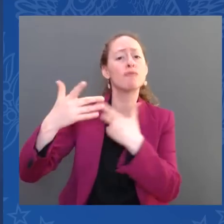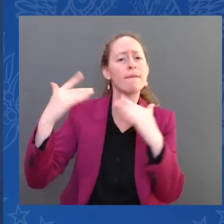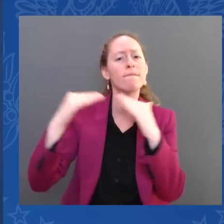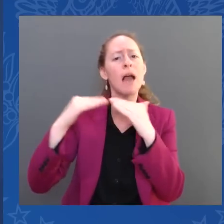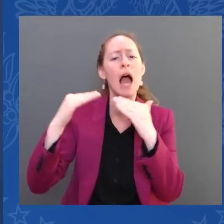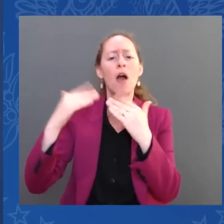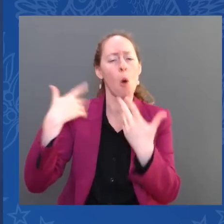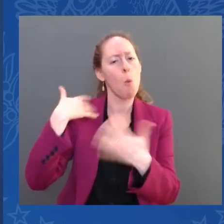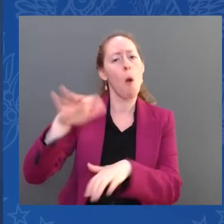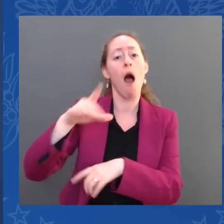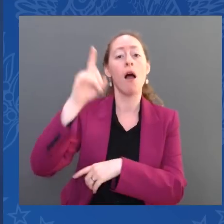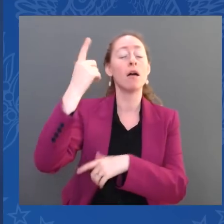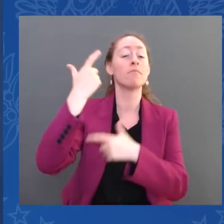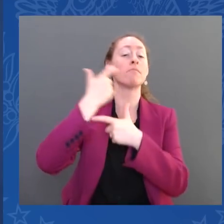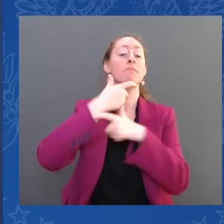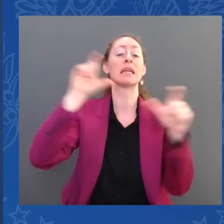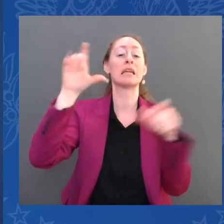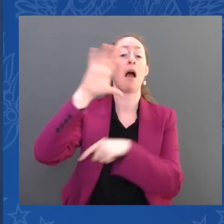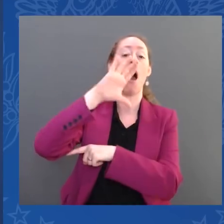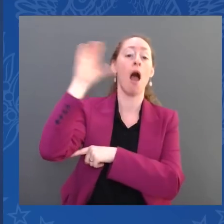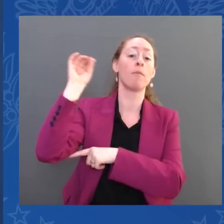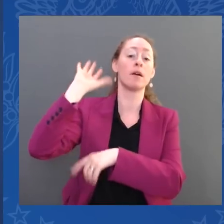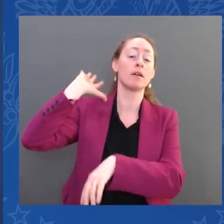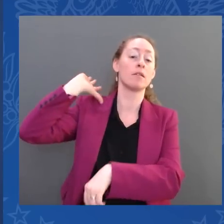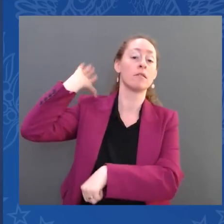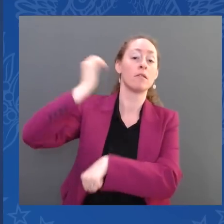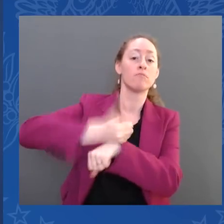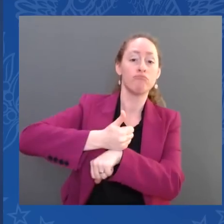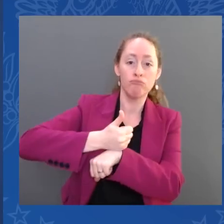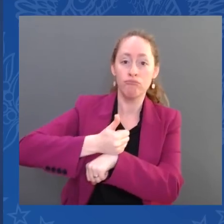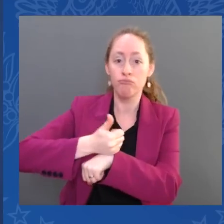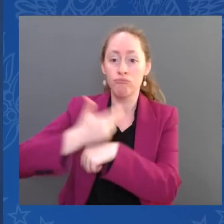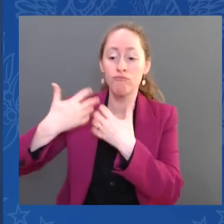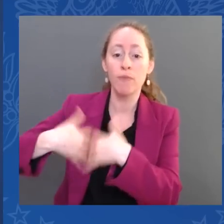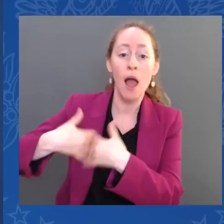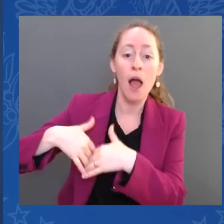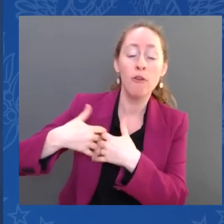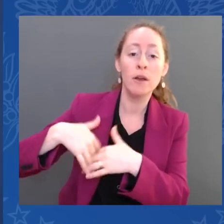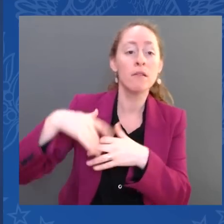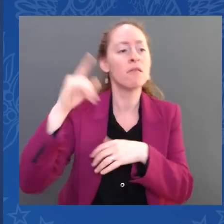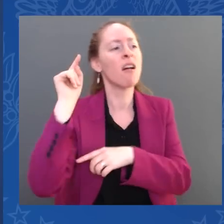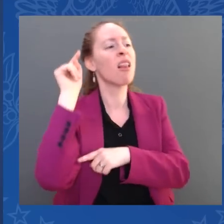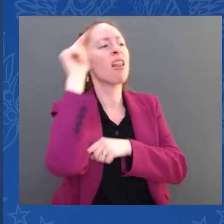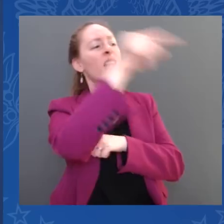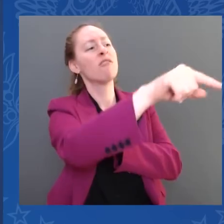because they get charged less in taxes and avoid paying their fair share of taxes here at home.